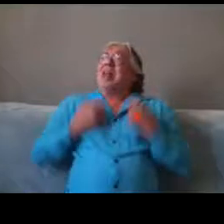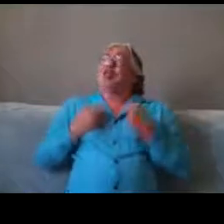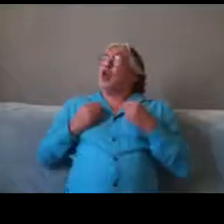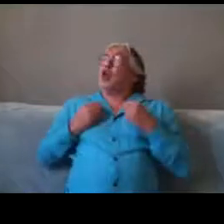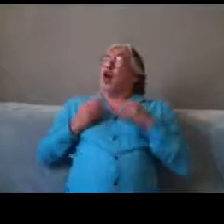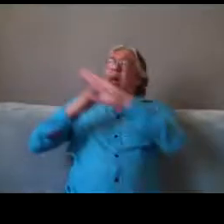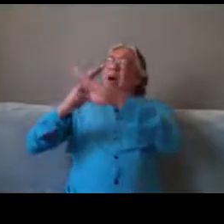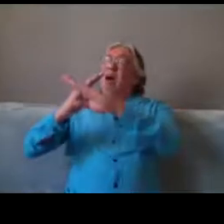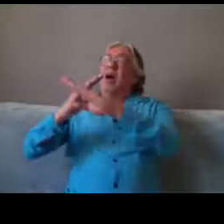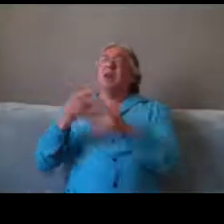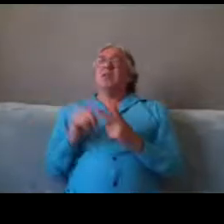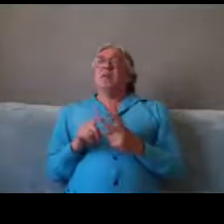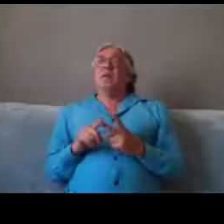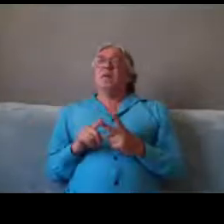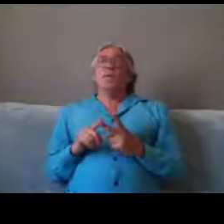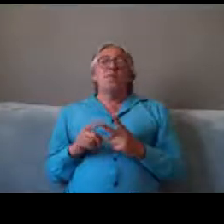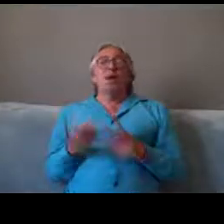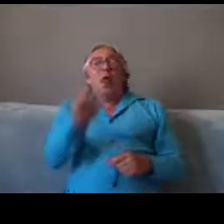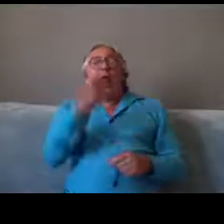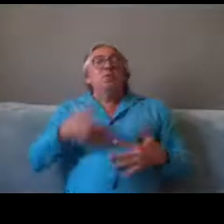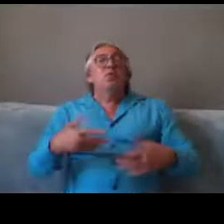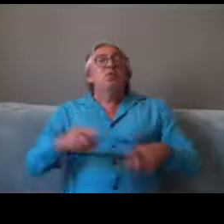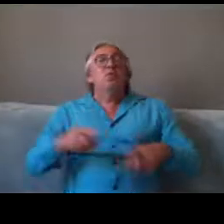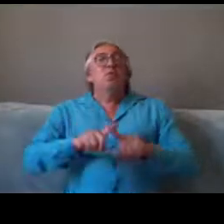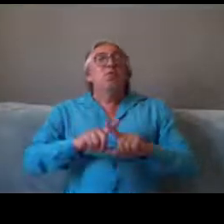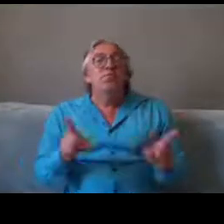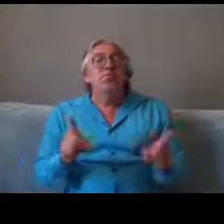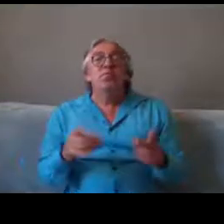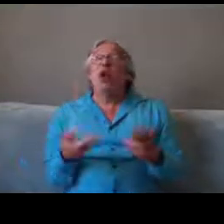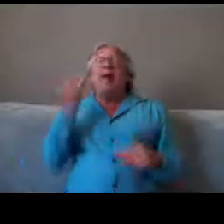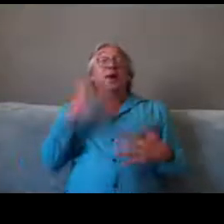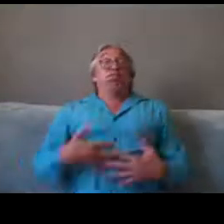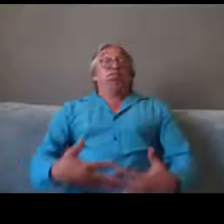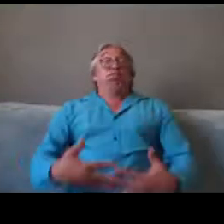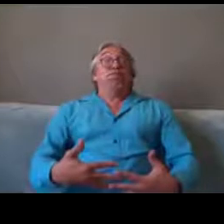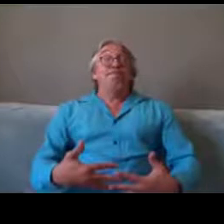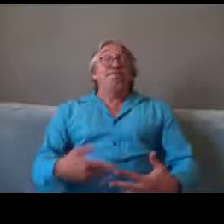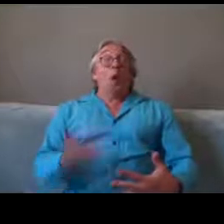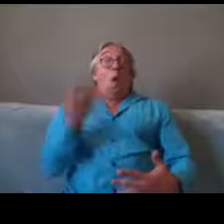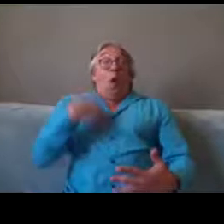for teachers working in education institutions, etc.